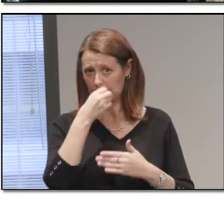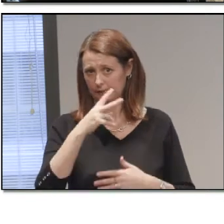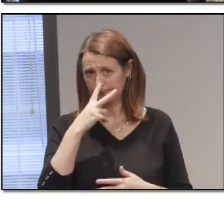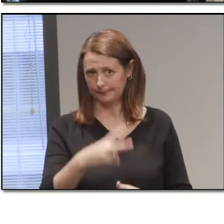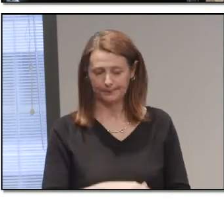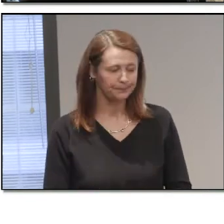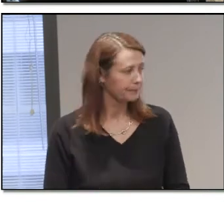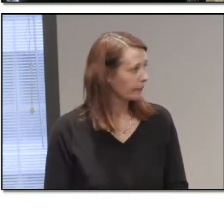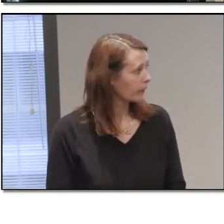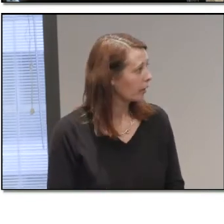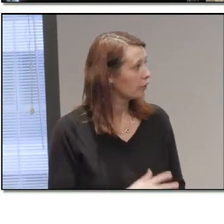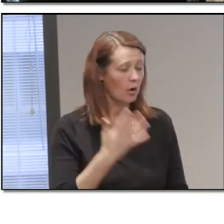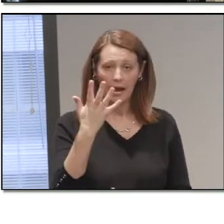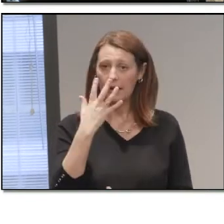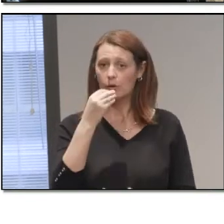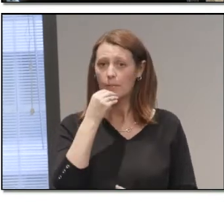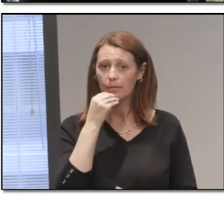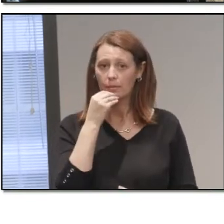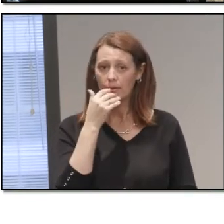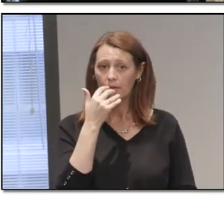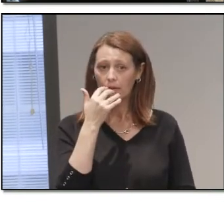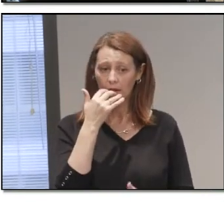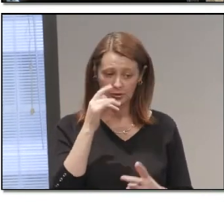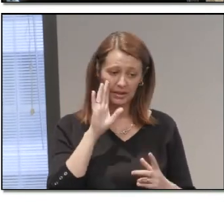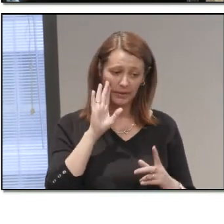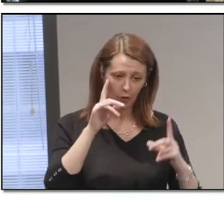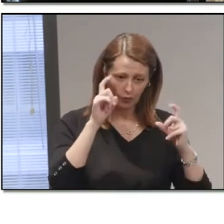She's got a hand in her mouth, just before I took the photo that foot was in her mouth,